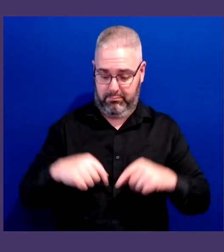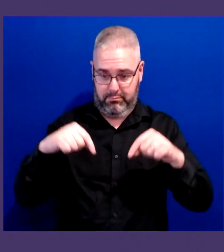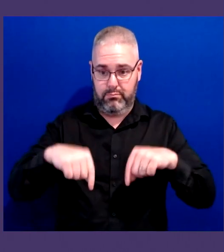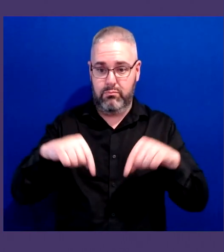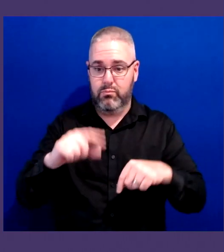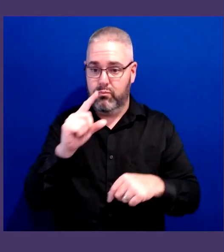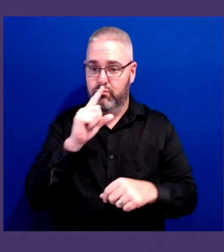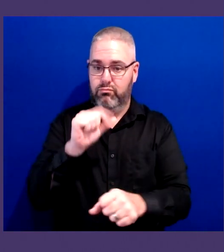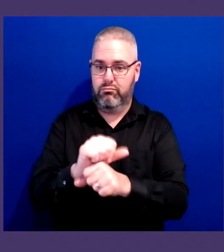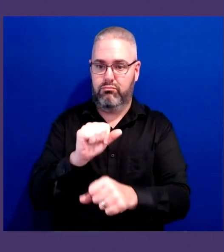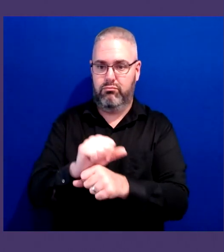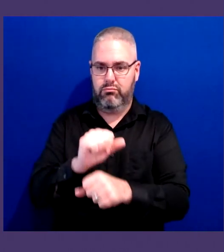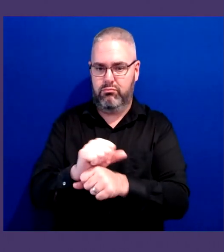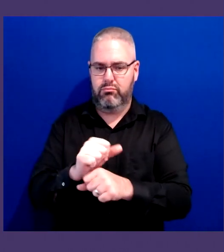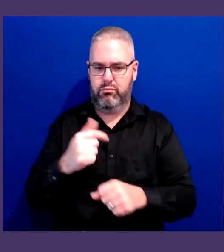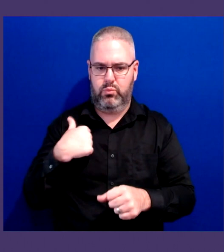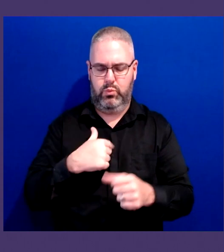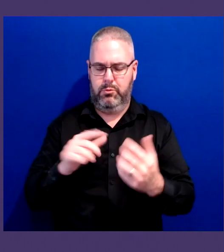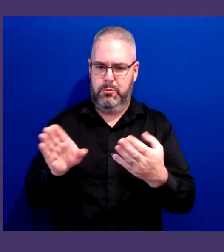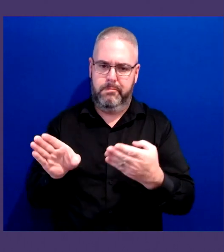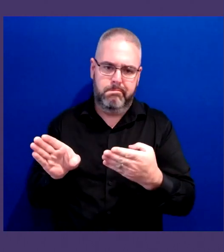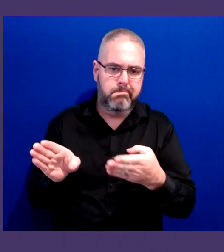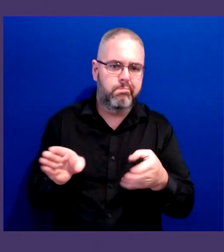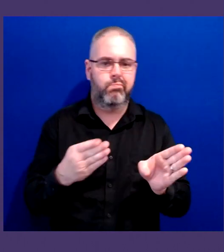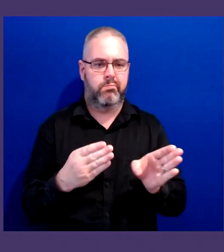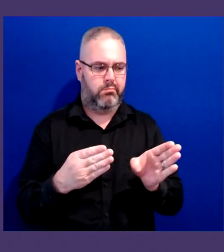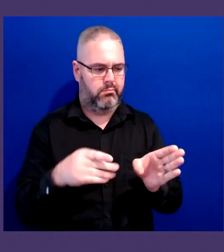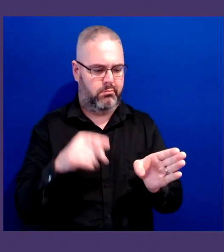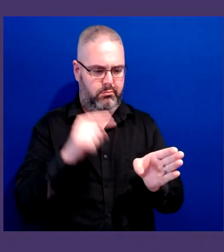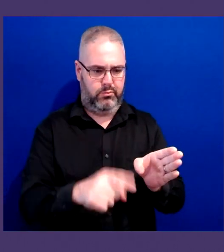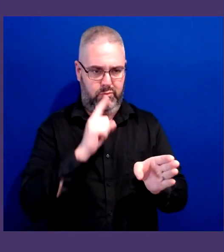the script and taking the onus off the individuals to fight for